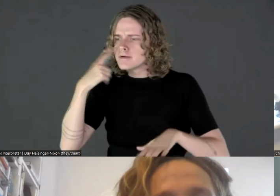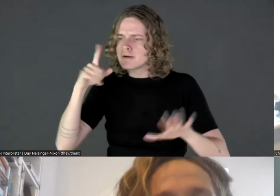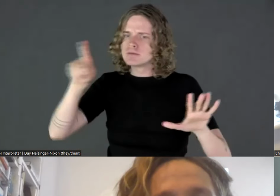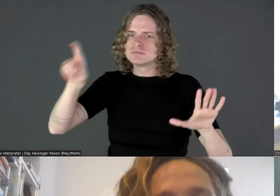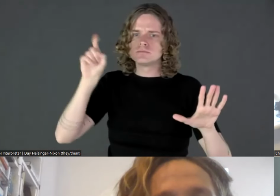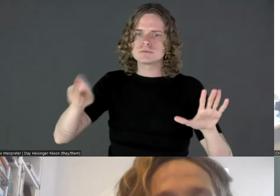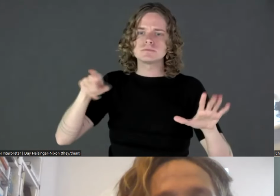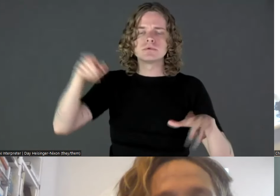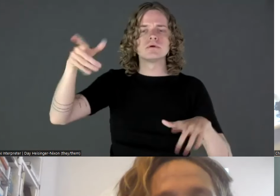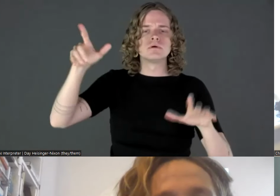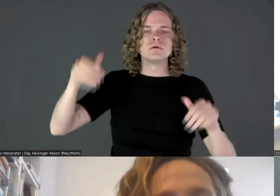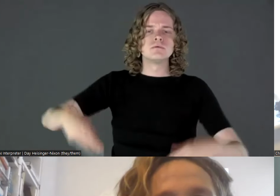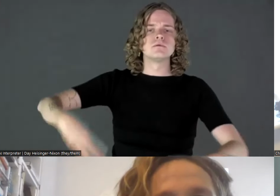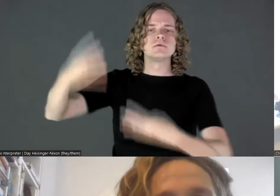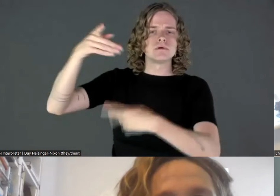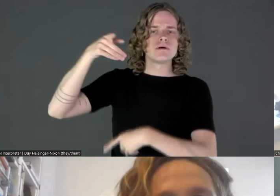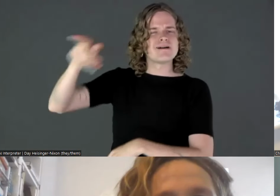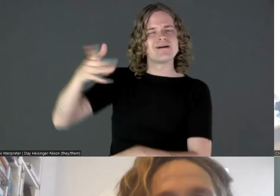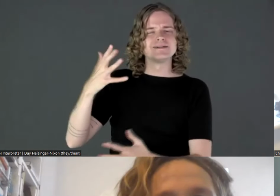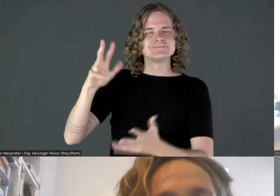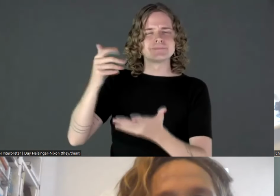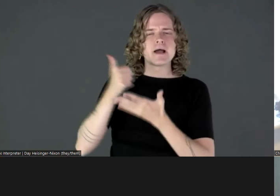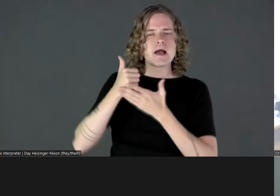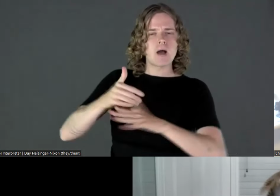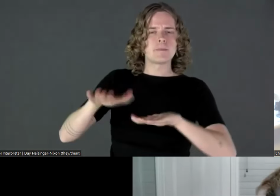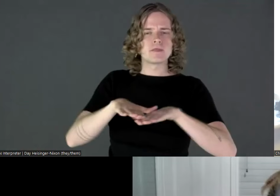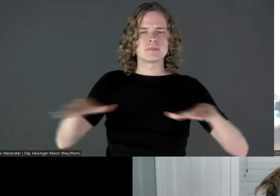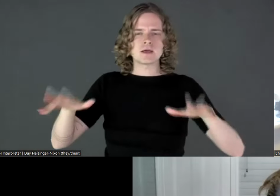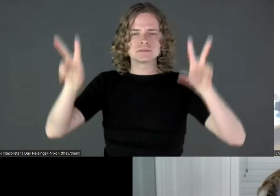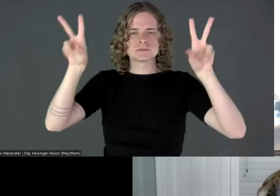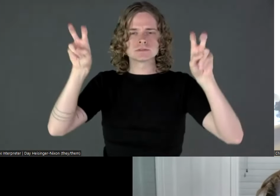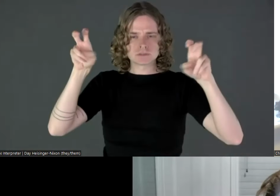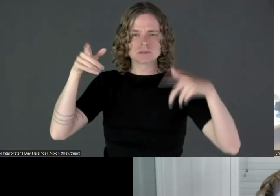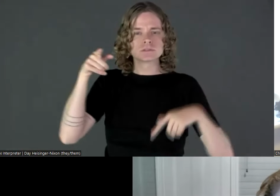Yes. >> EMMA PEARCE: That is the clusters.